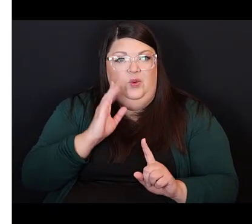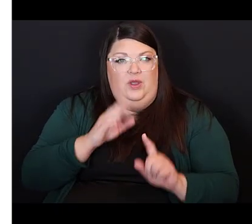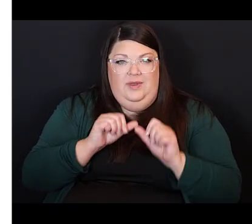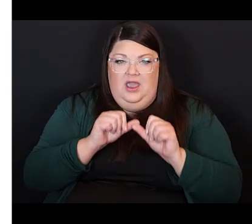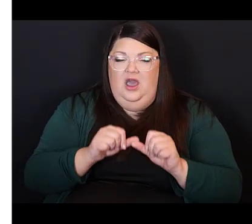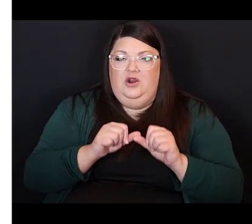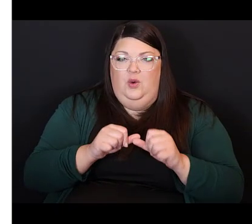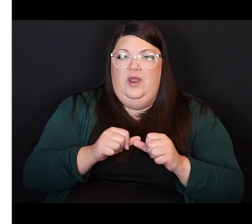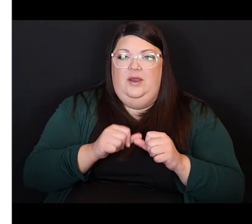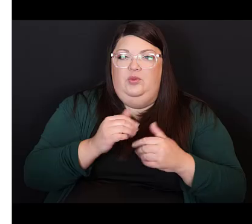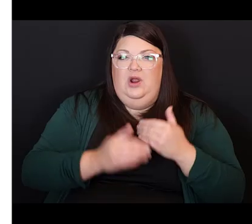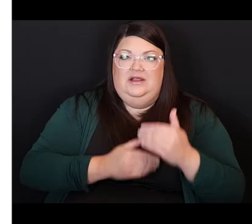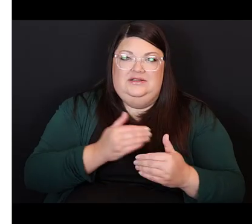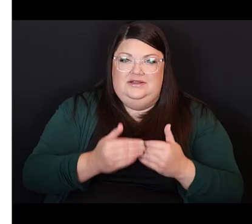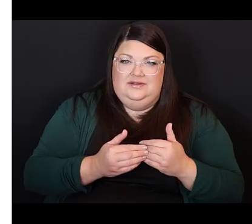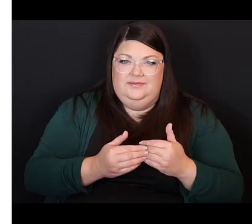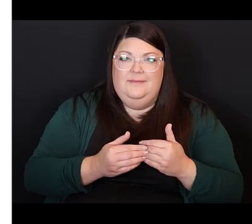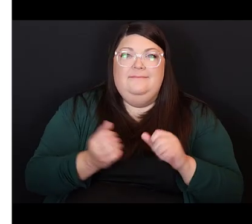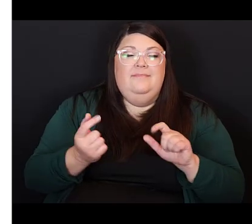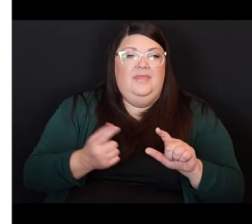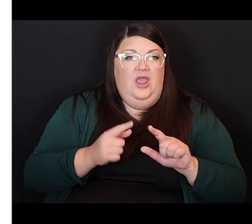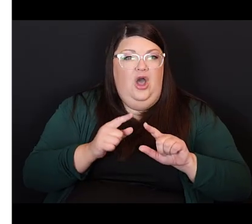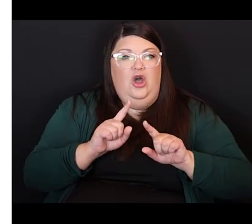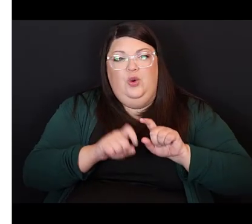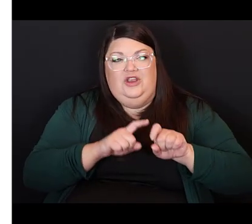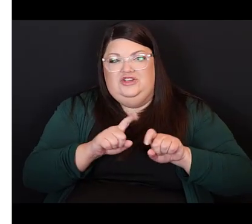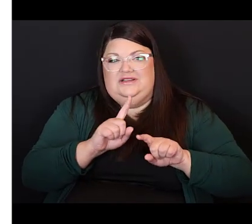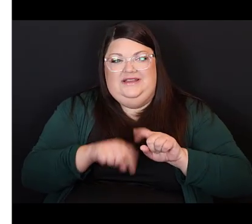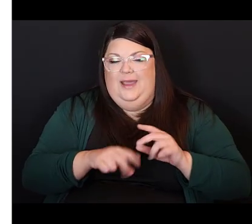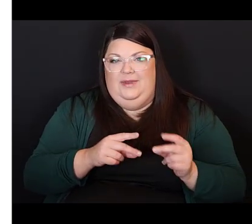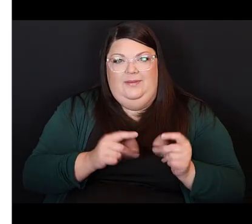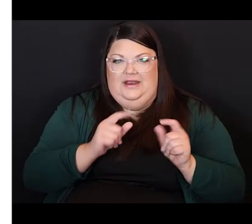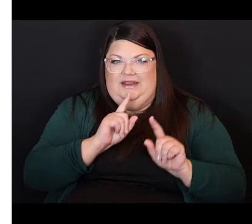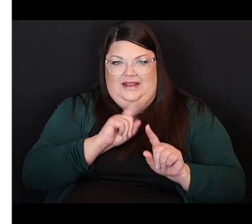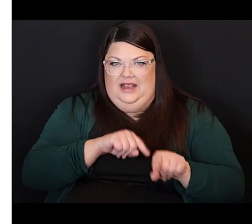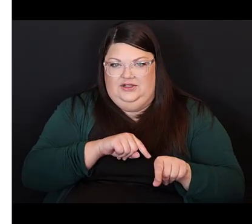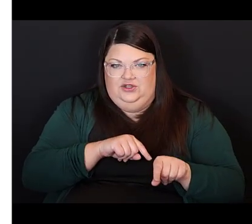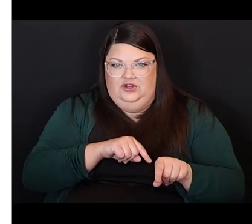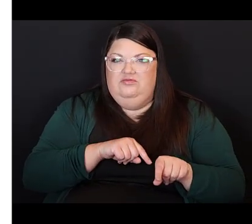will be an ongoing process and that all questions cannot be answered right away,